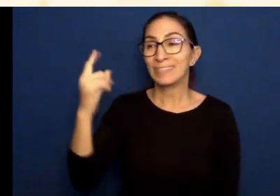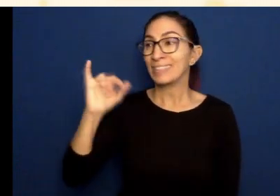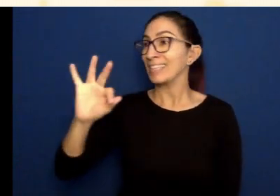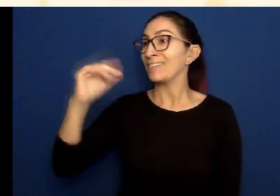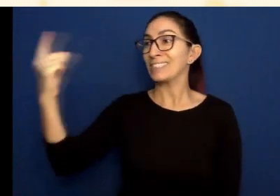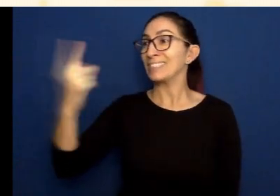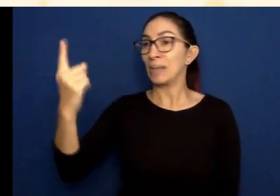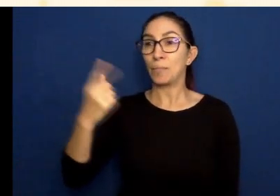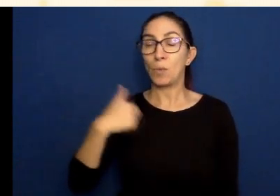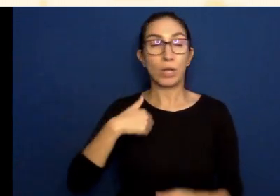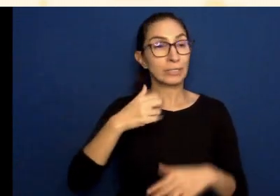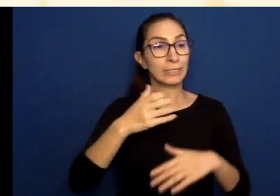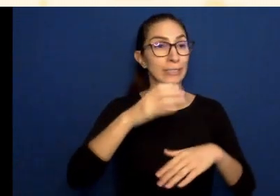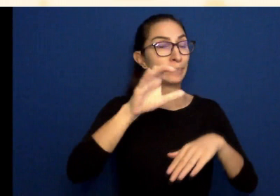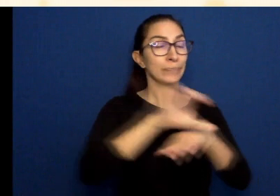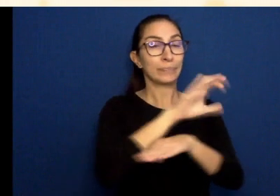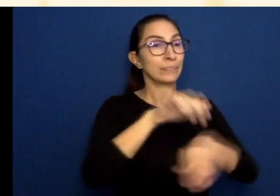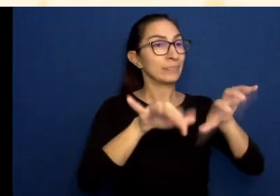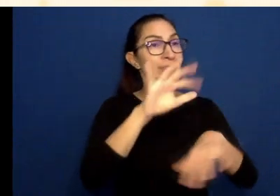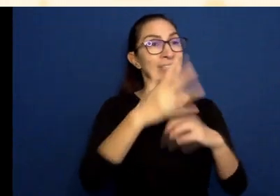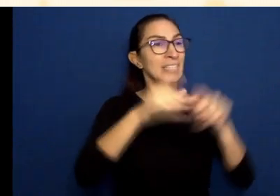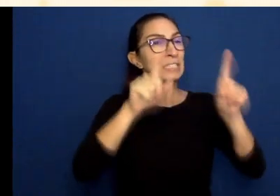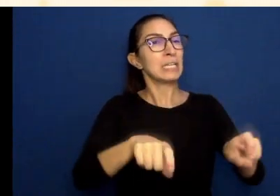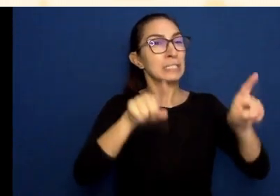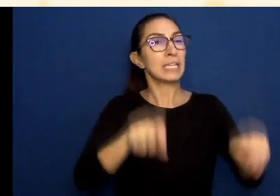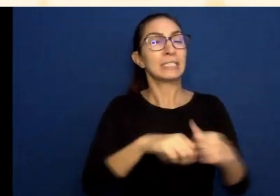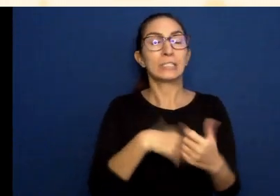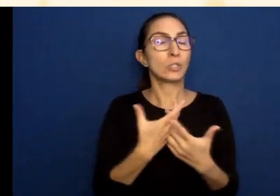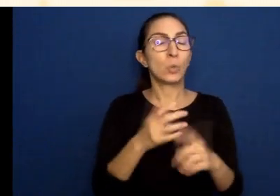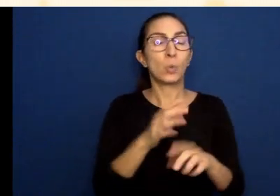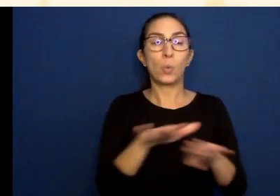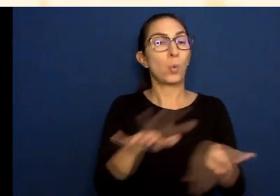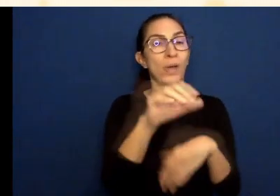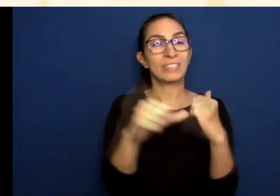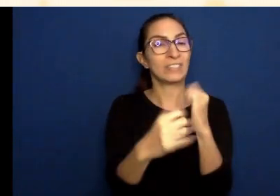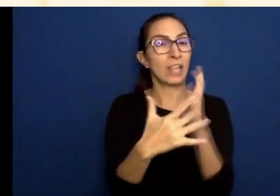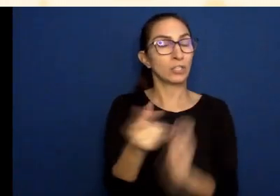But it's absolutely essential that you actually do that testing. So if someone's